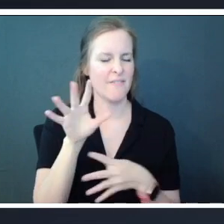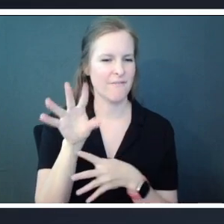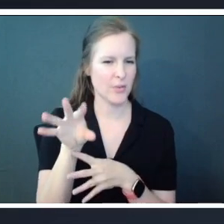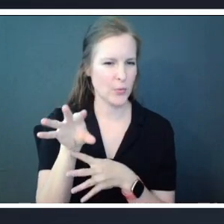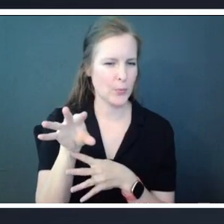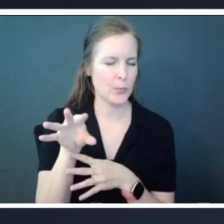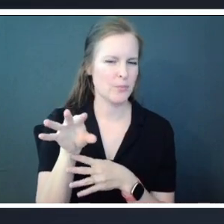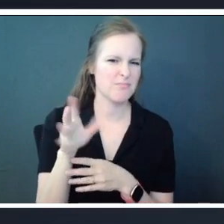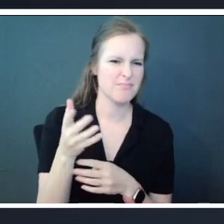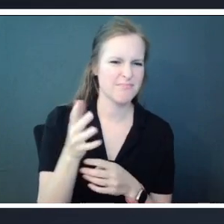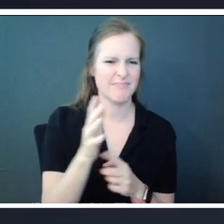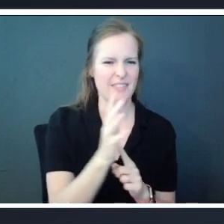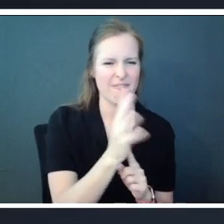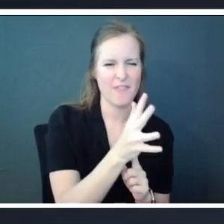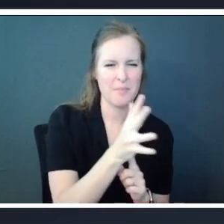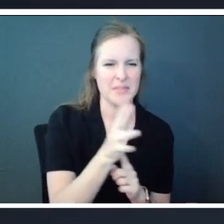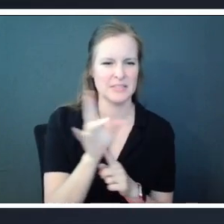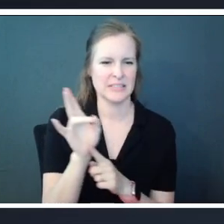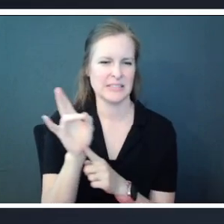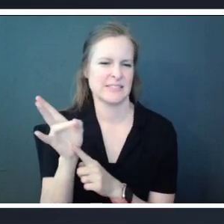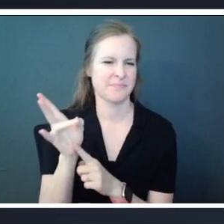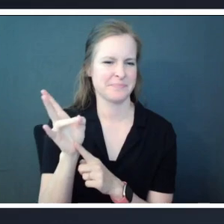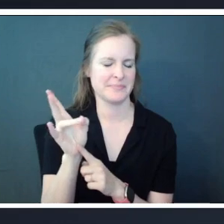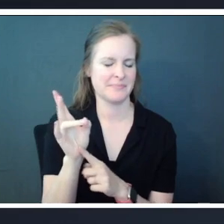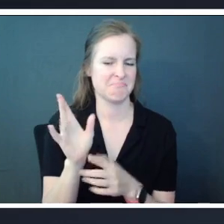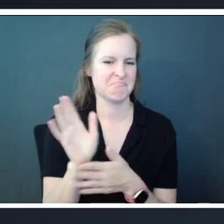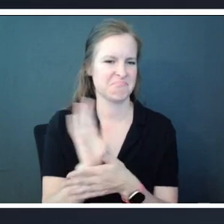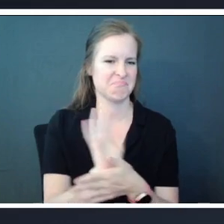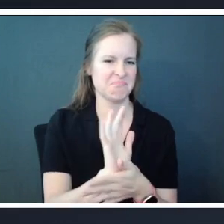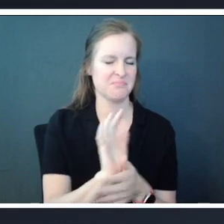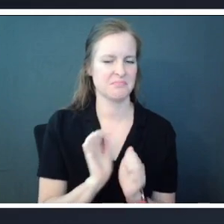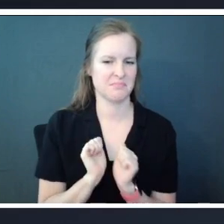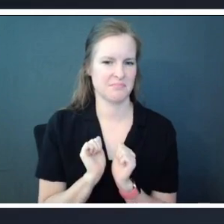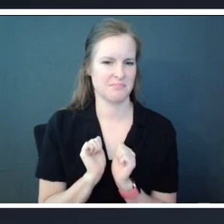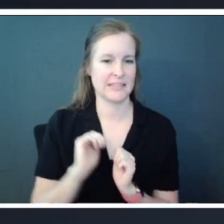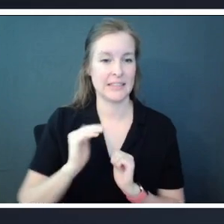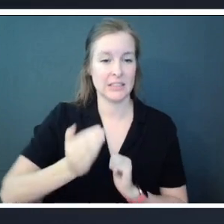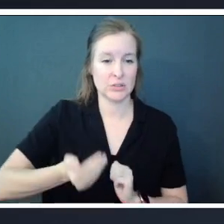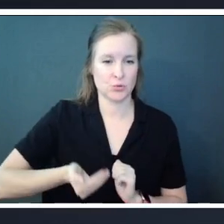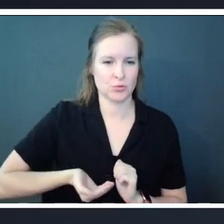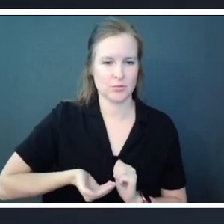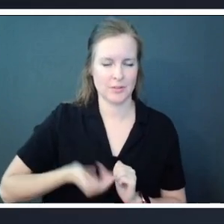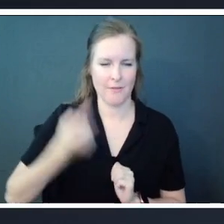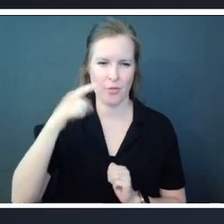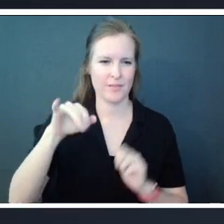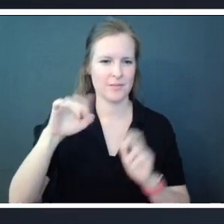to seven minute videos and they are -- act as an introduction to the topic that we'll have. These